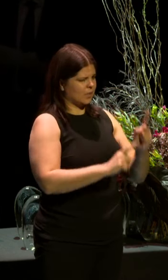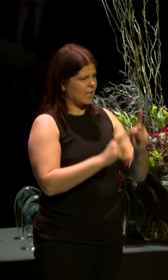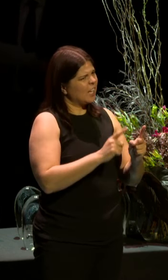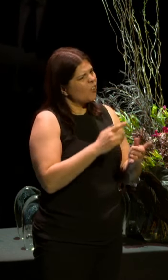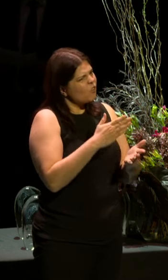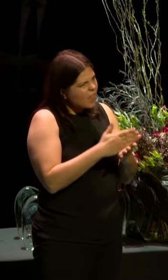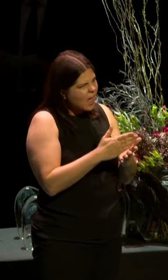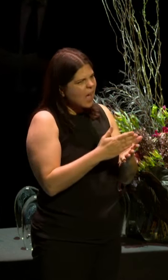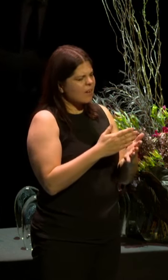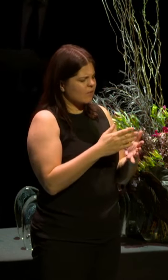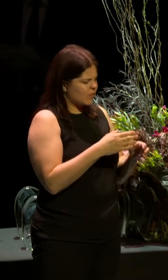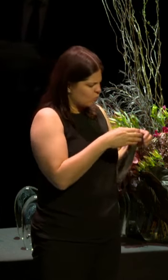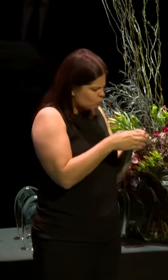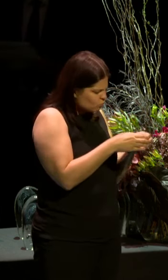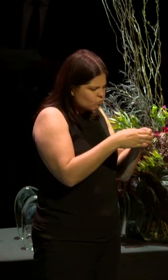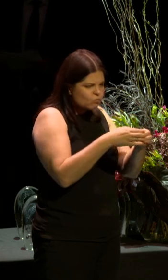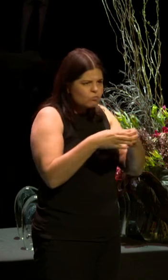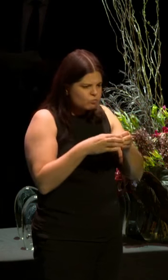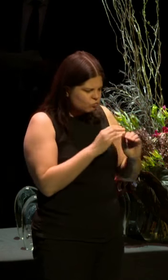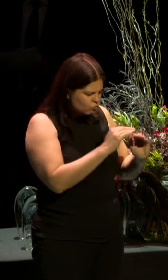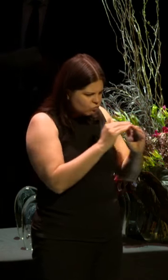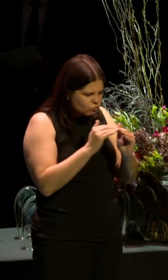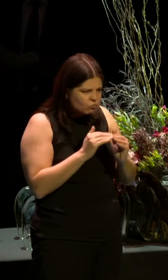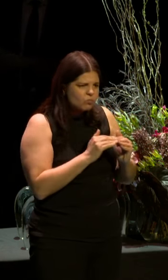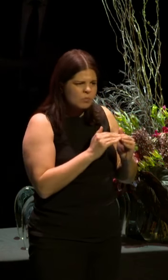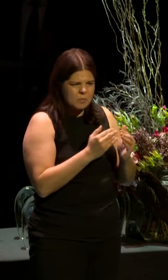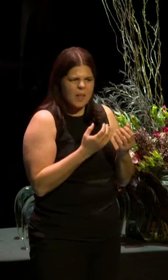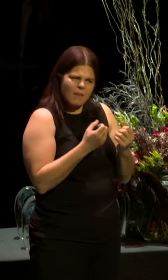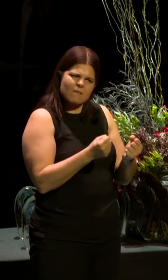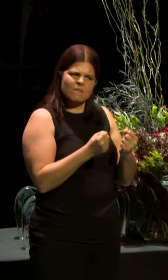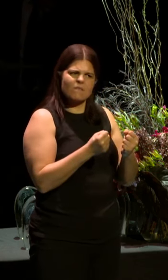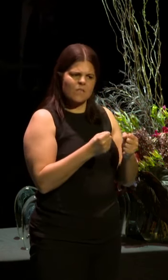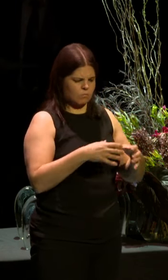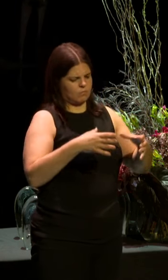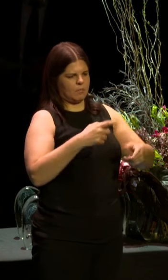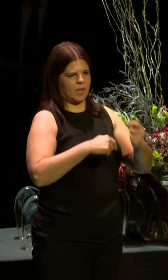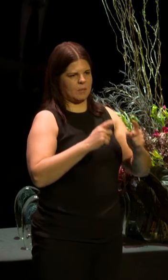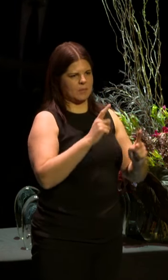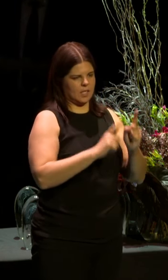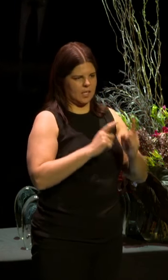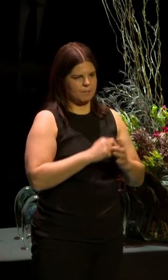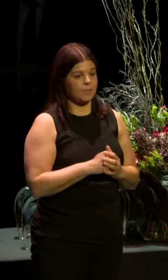That every township is made up of locals who want to support locals.